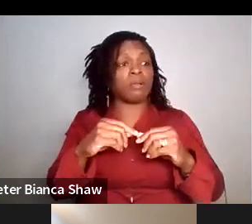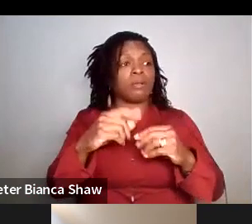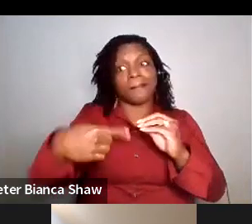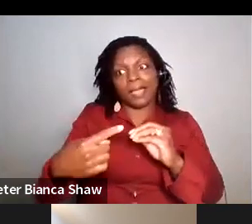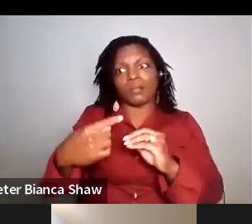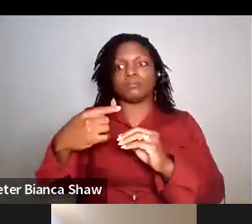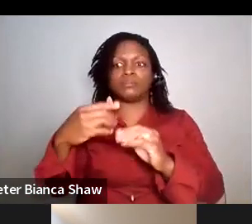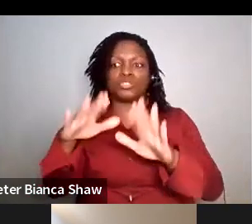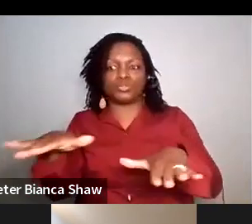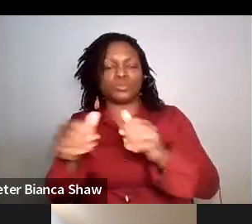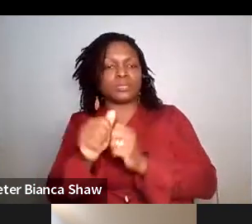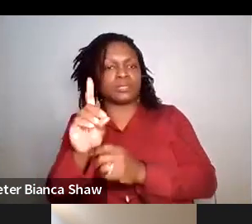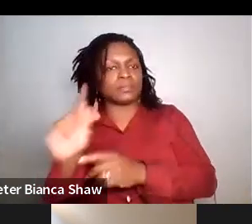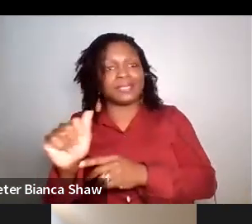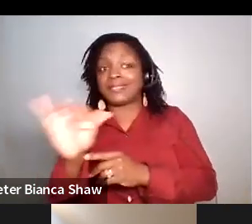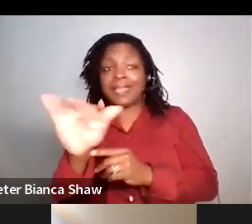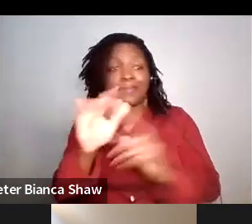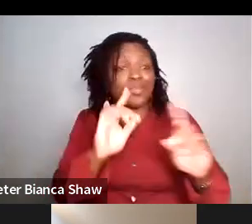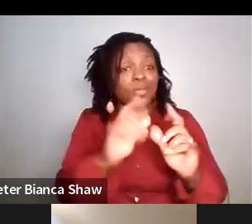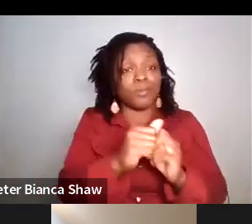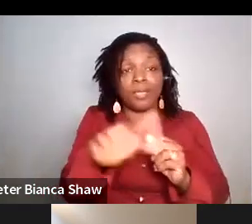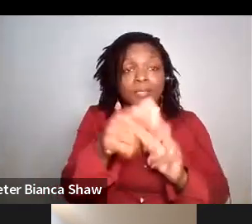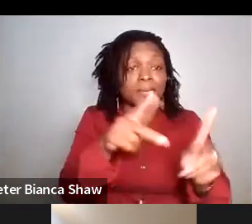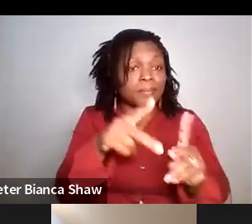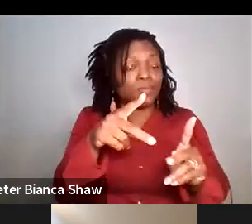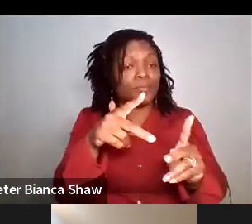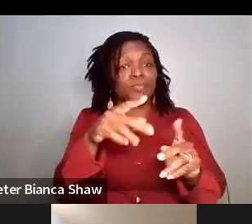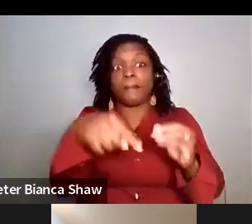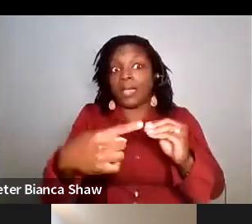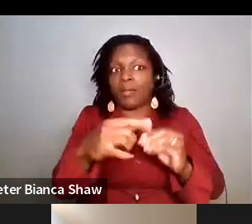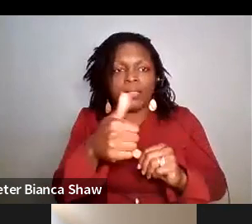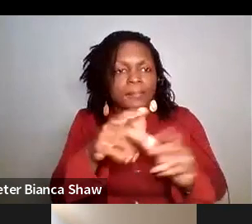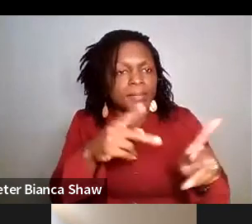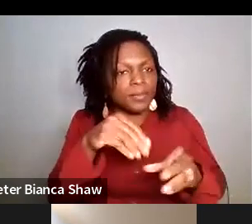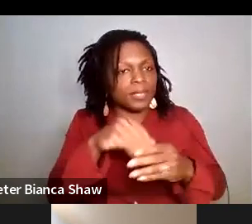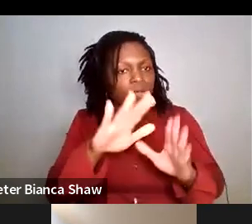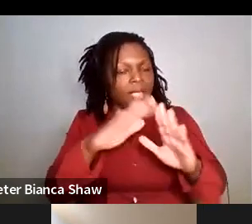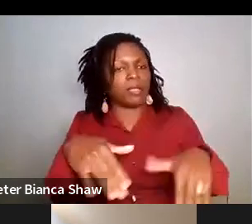I'm sure everyone else does just like to talk to everybody else in your household, and that's the thing.